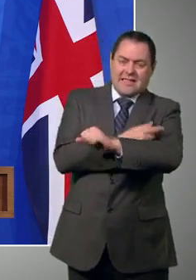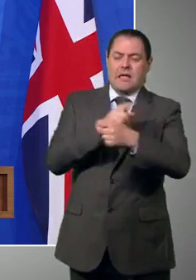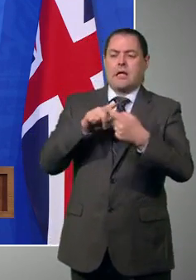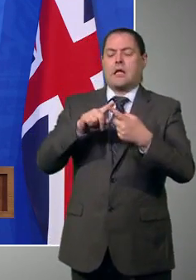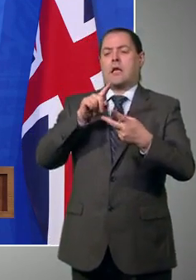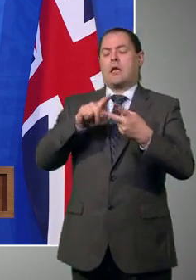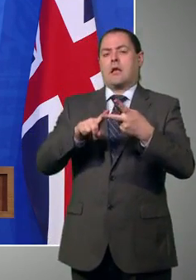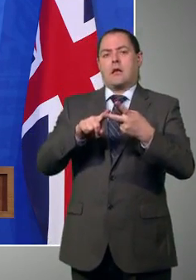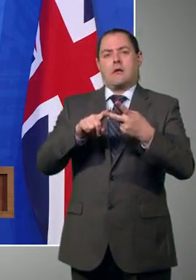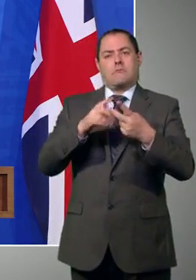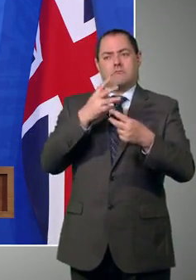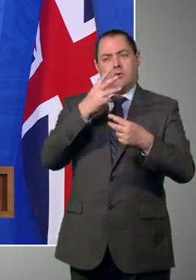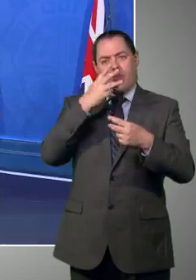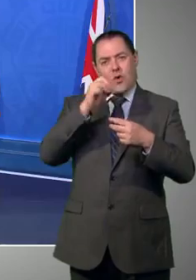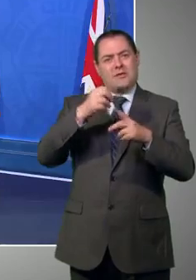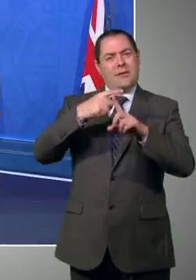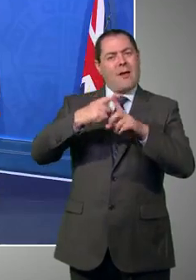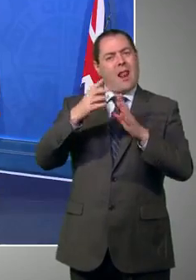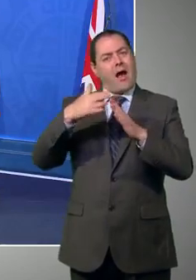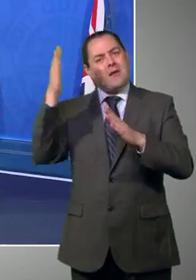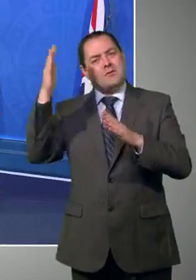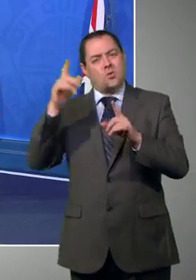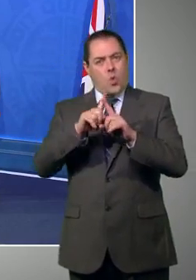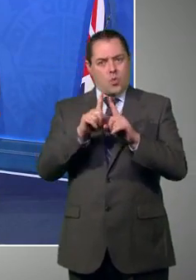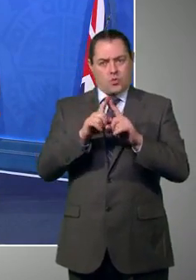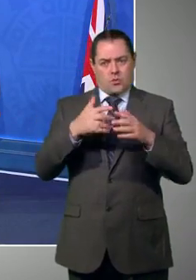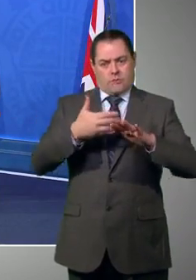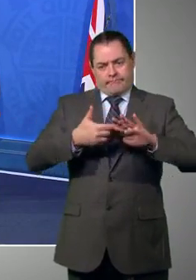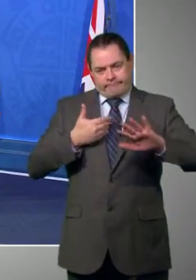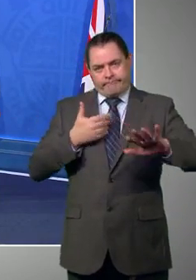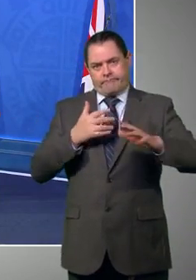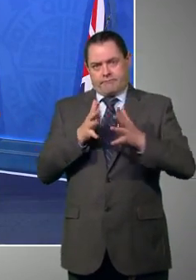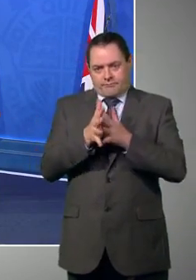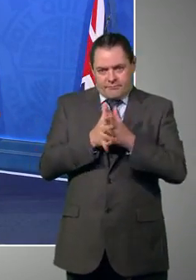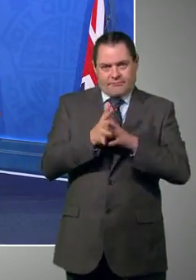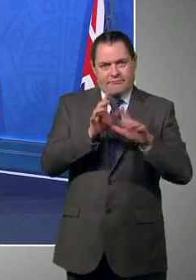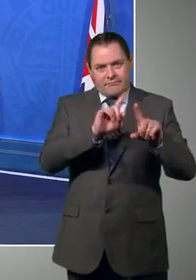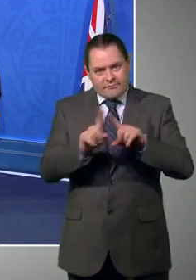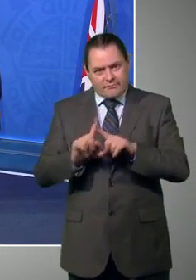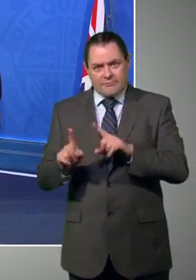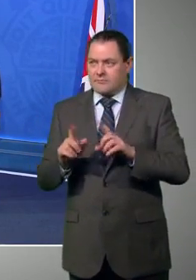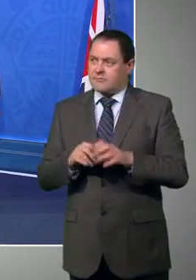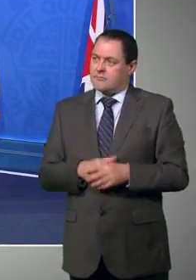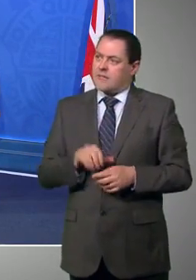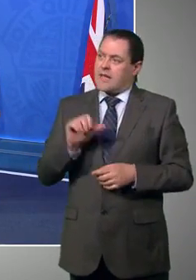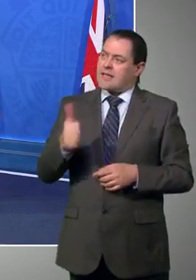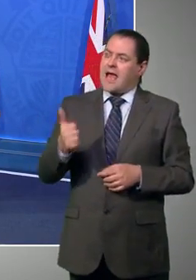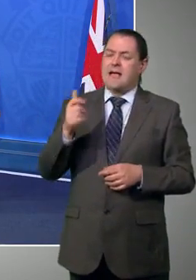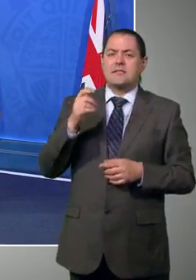make sure we keep this epidemic under control. Next question is